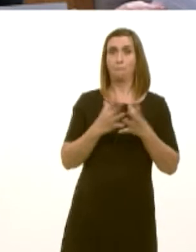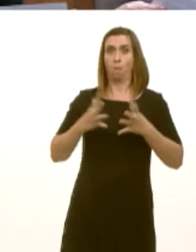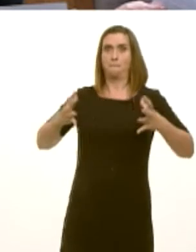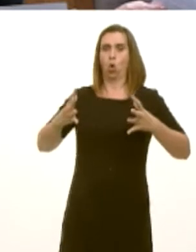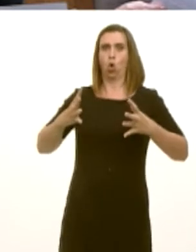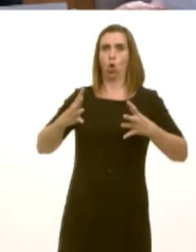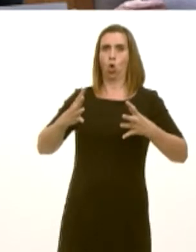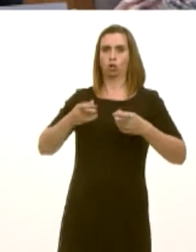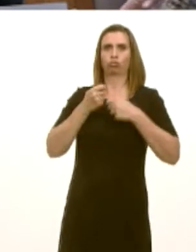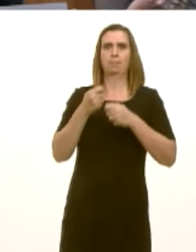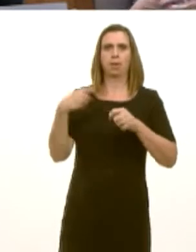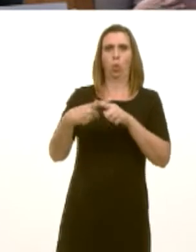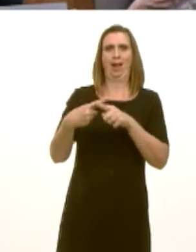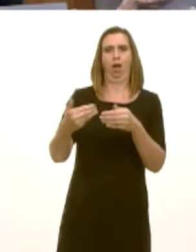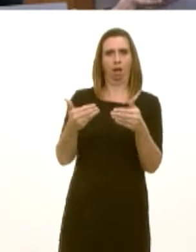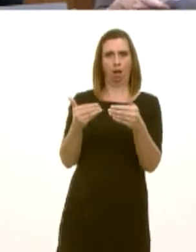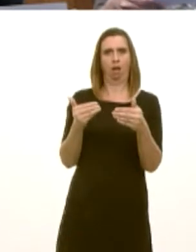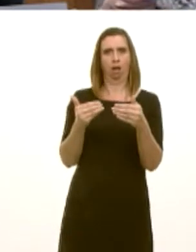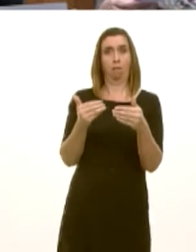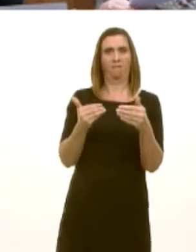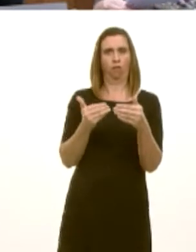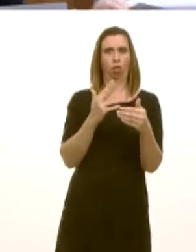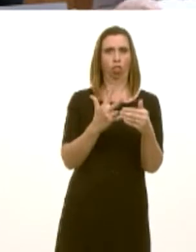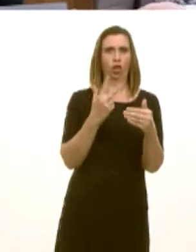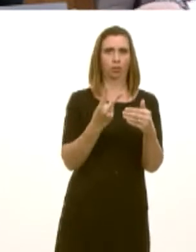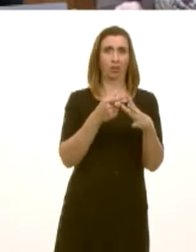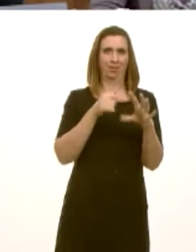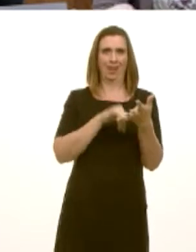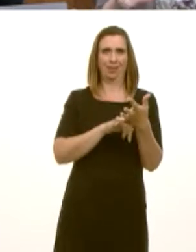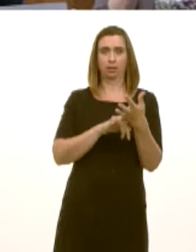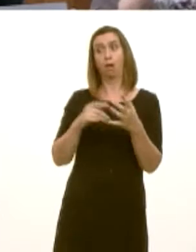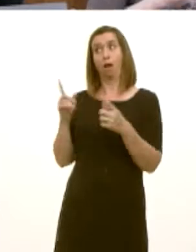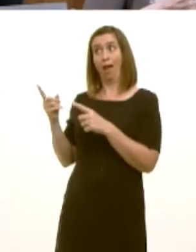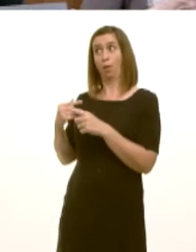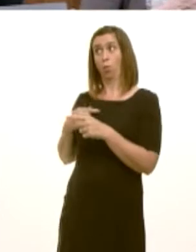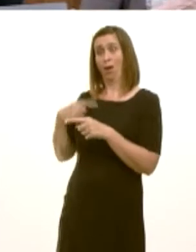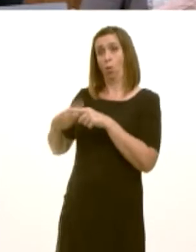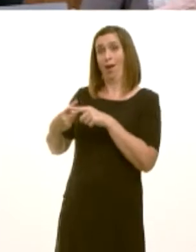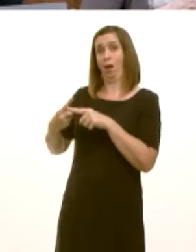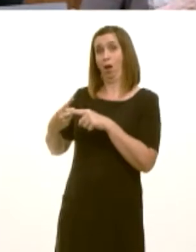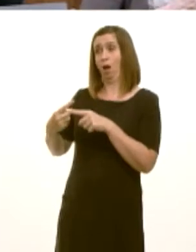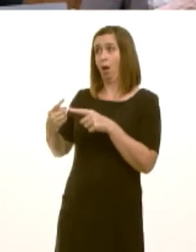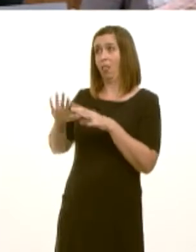Weíre also doing better, when compared with England, in terms of 62-day performance as well.